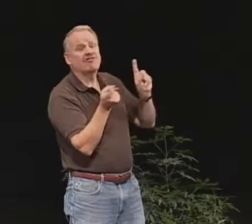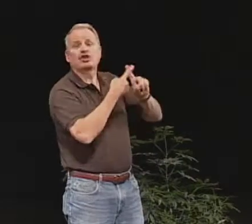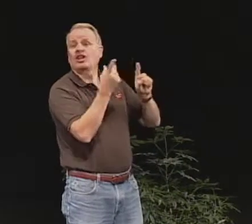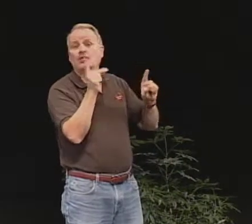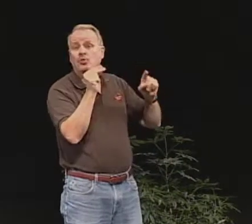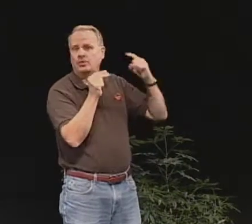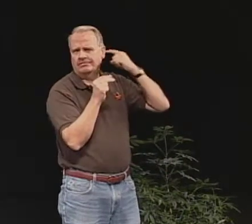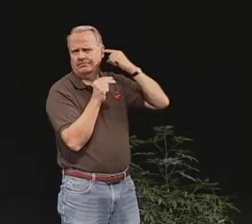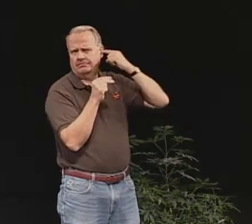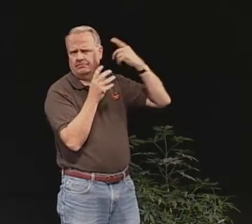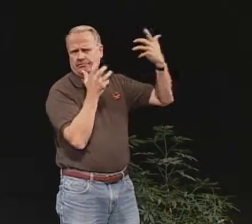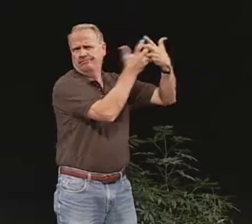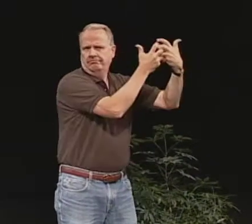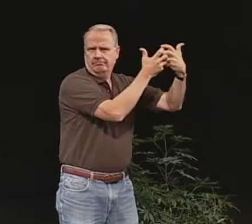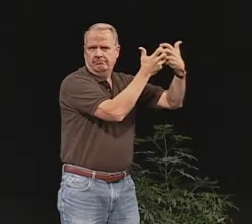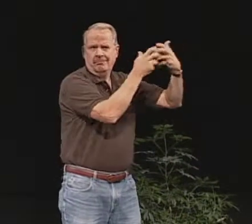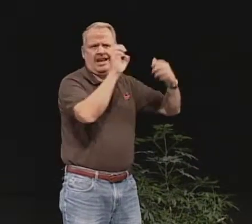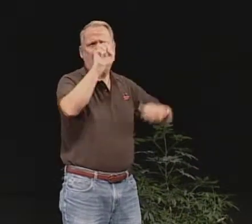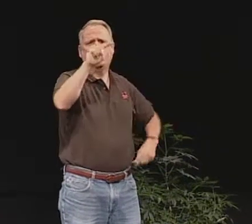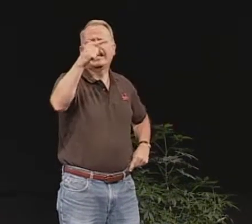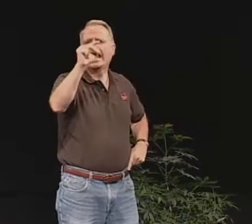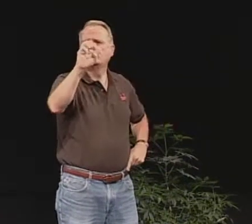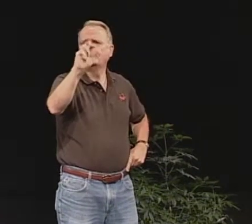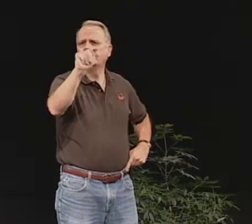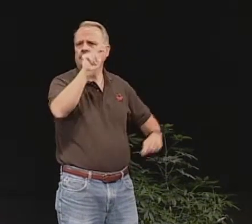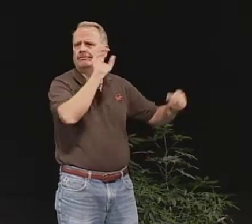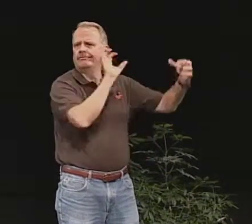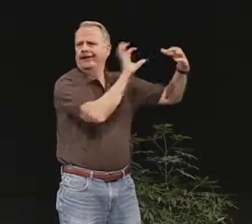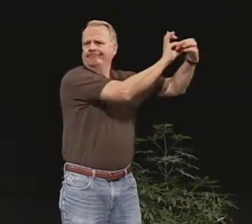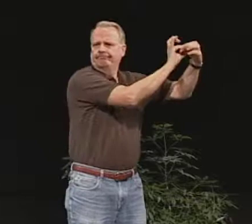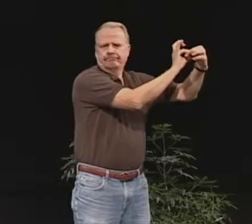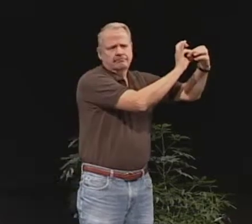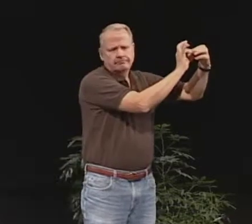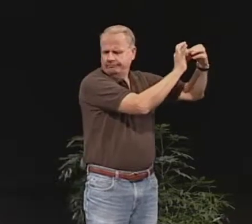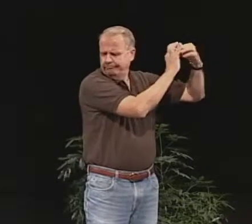and the hearing students, they certainly are able to engage